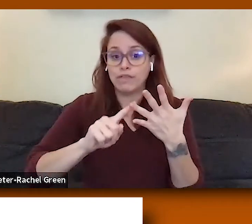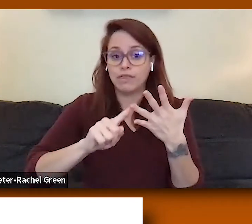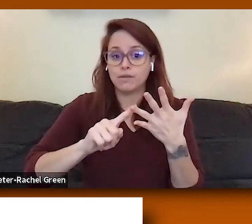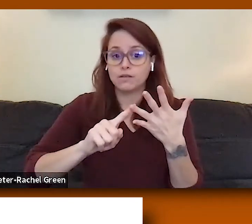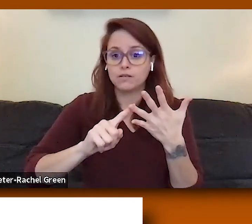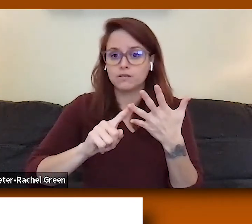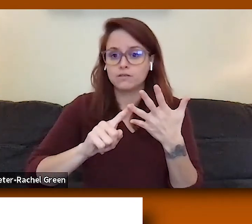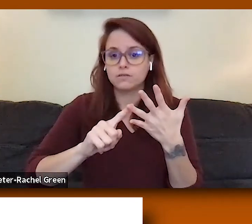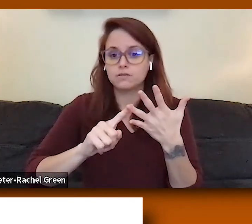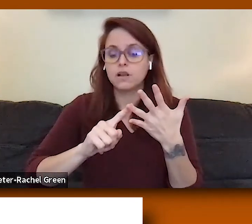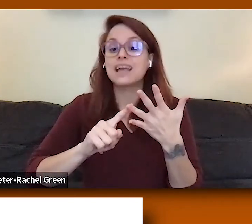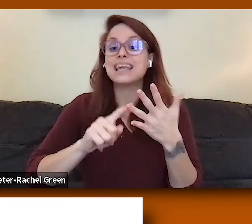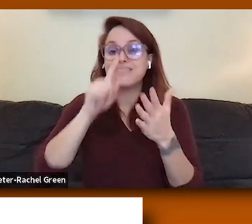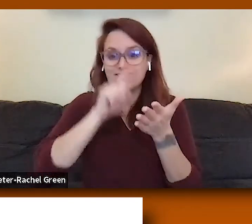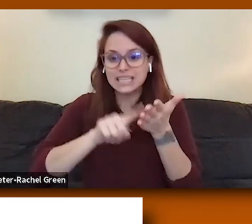The next one is investigator.